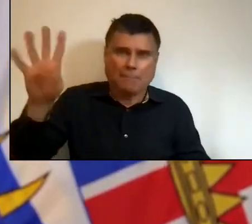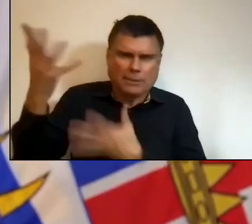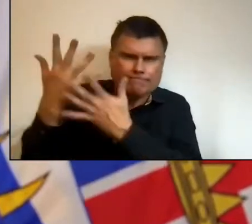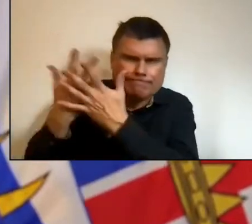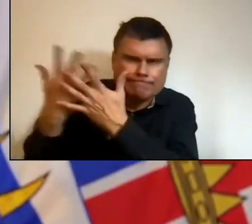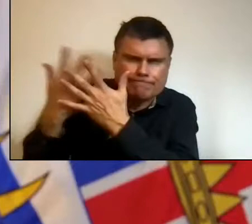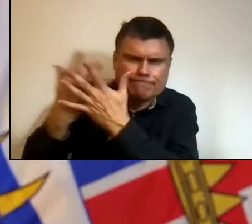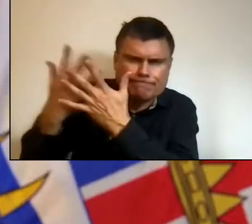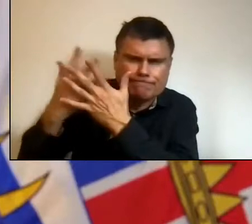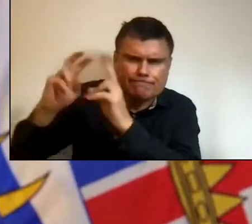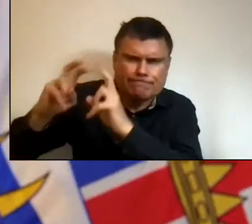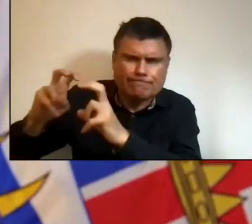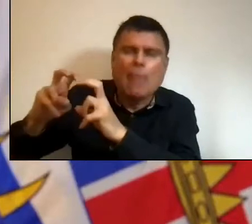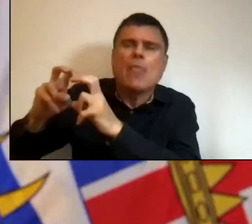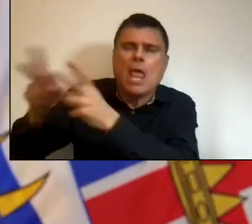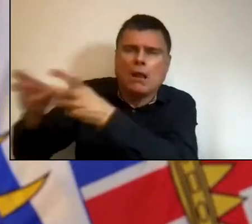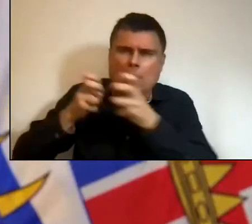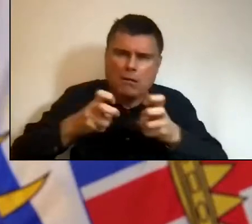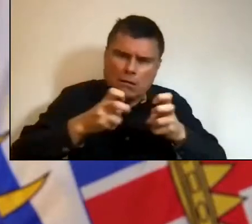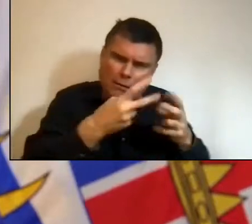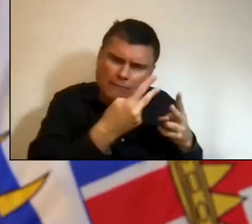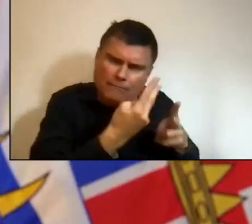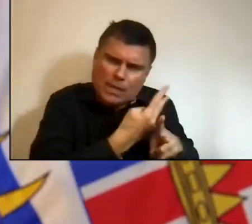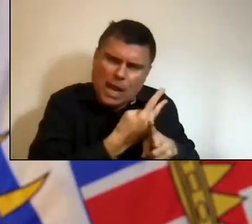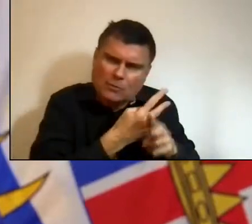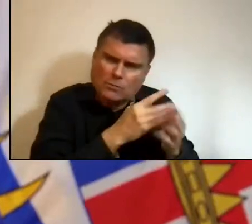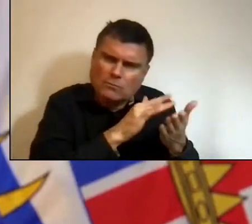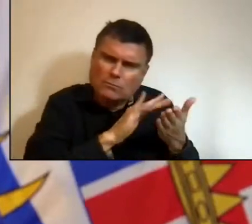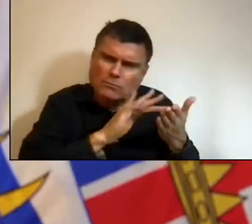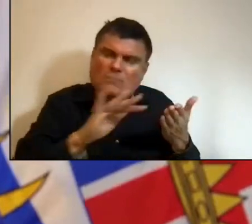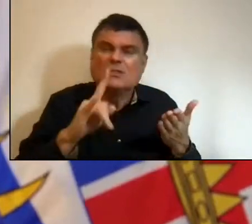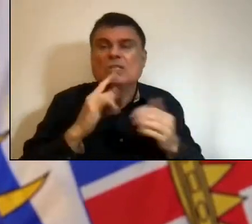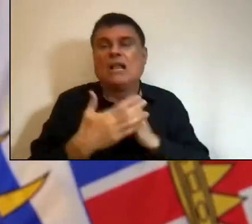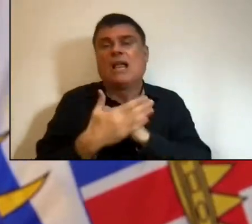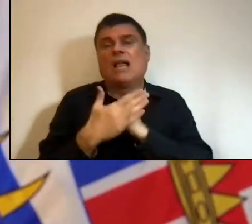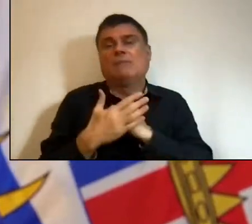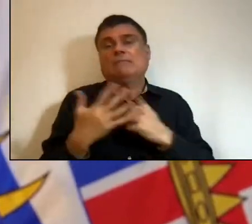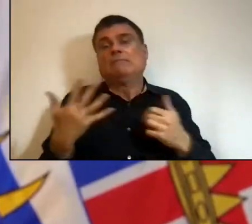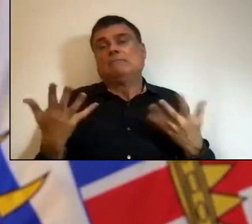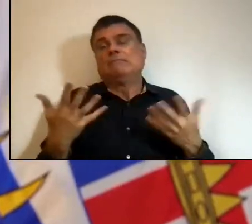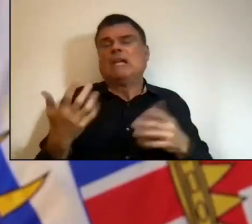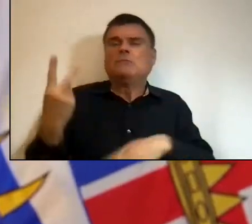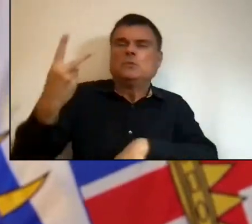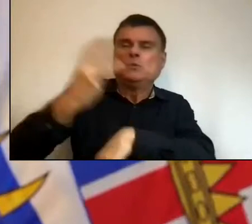sequencing and that happens